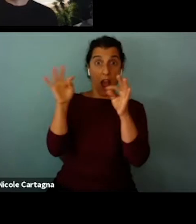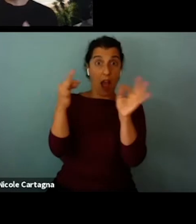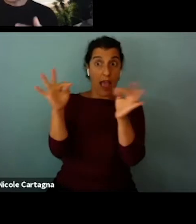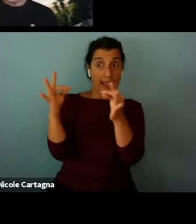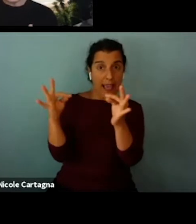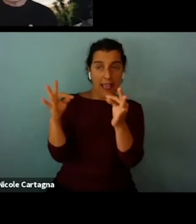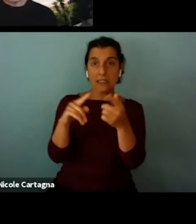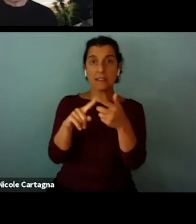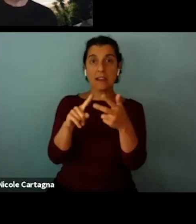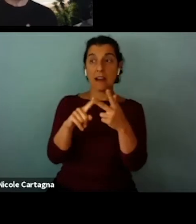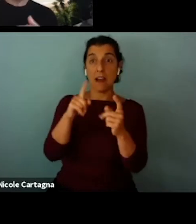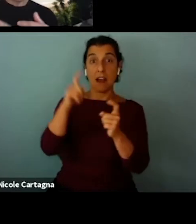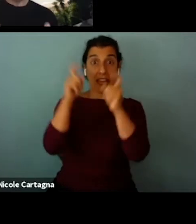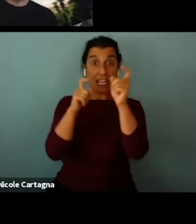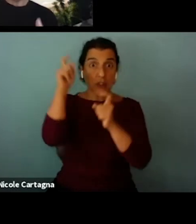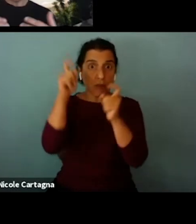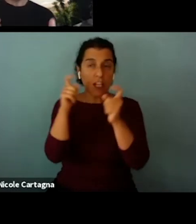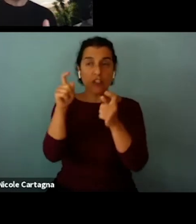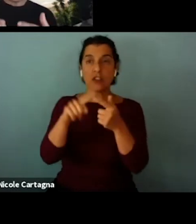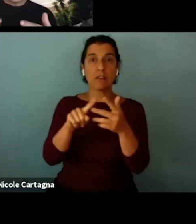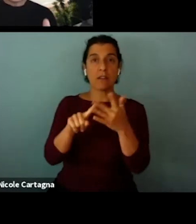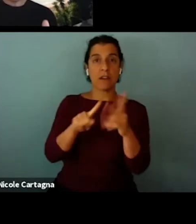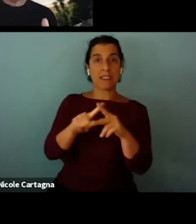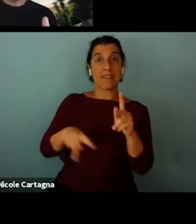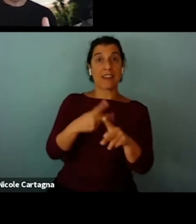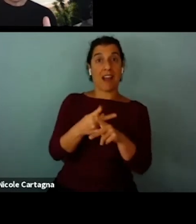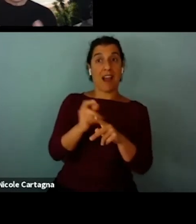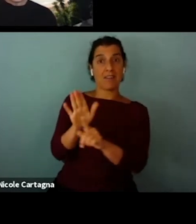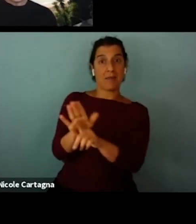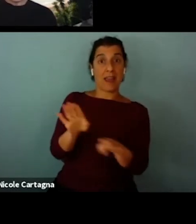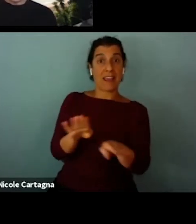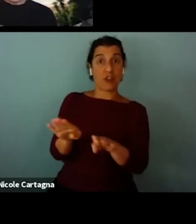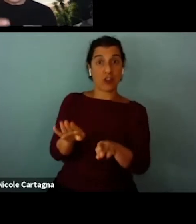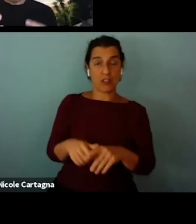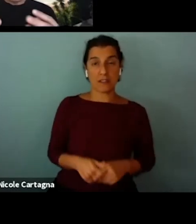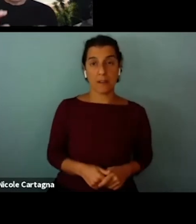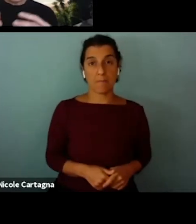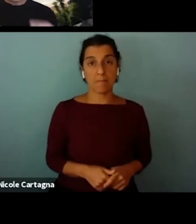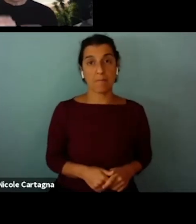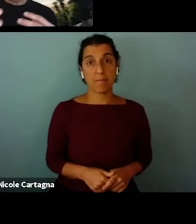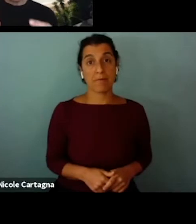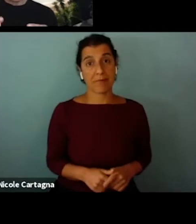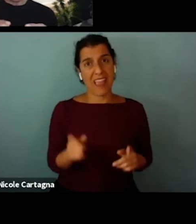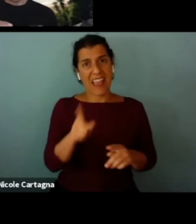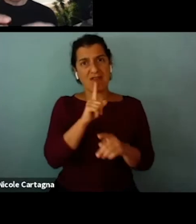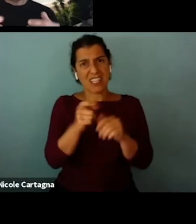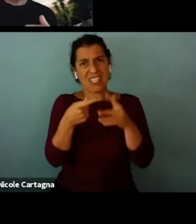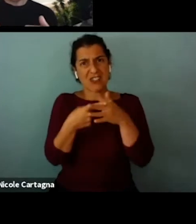facial expressions different types of behaviors and and really start seeing what the difference